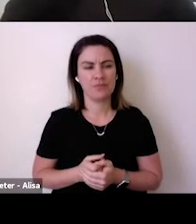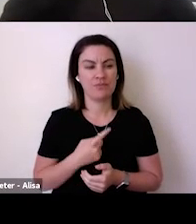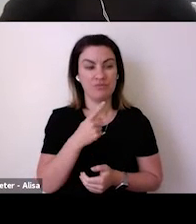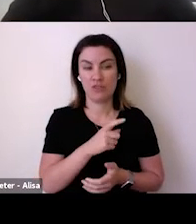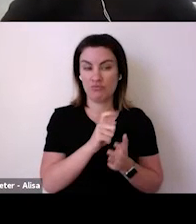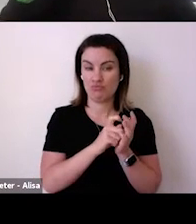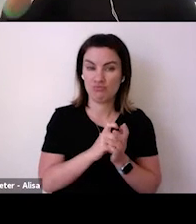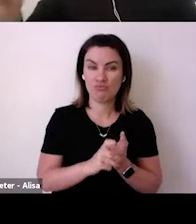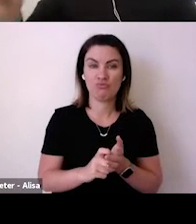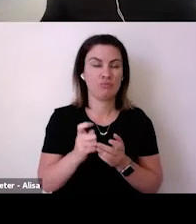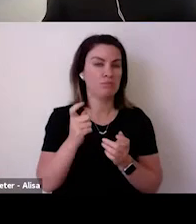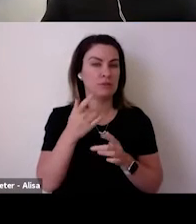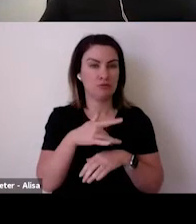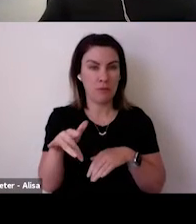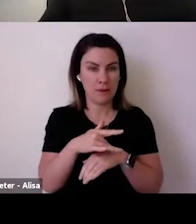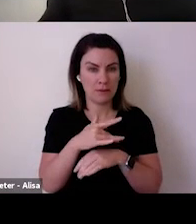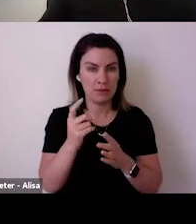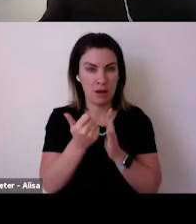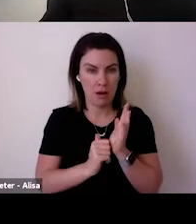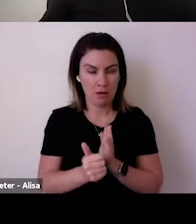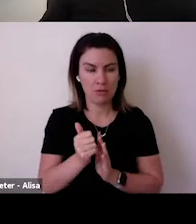on cost and the final one I will mention is the film studio.